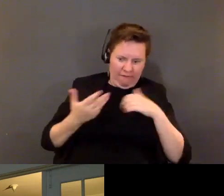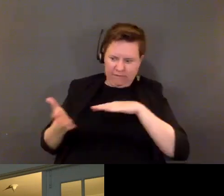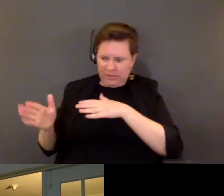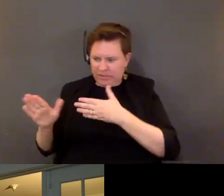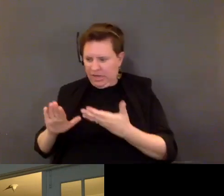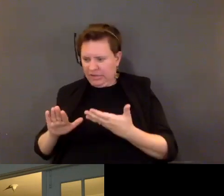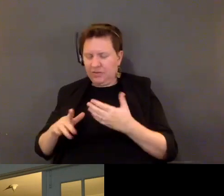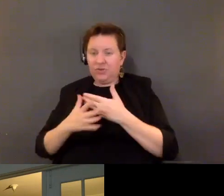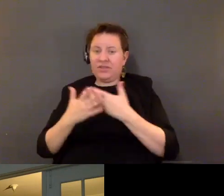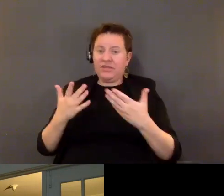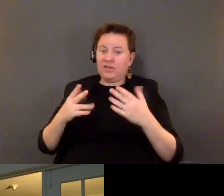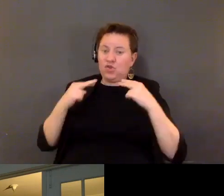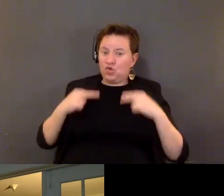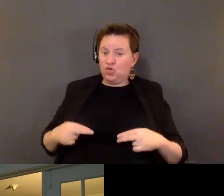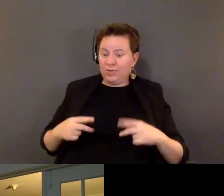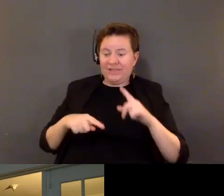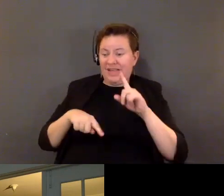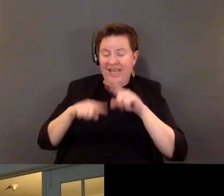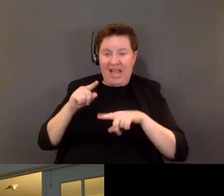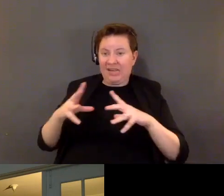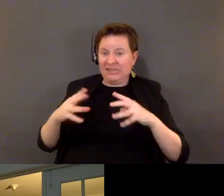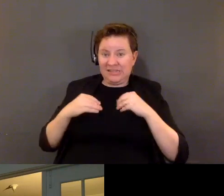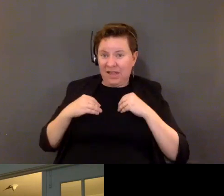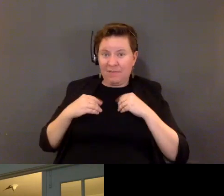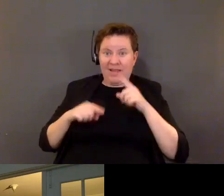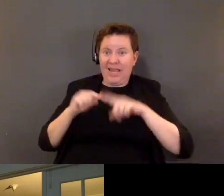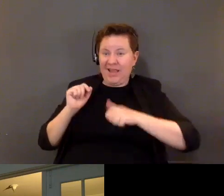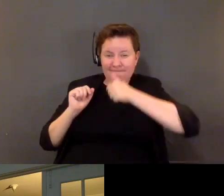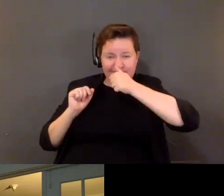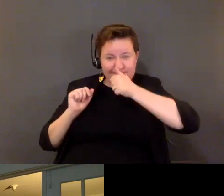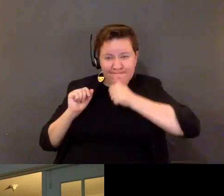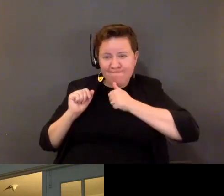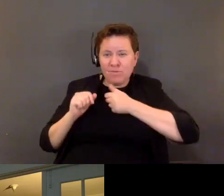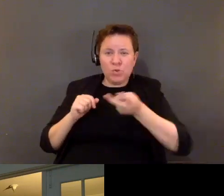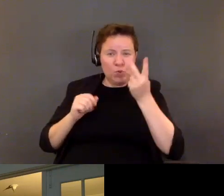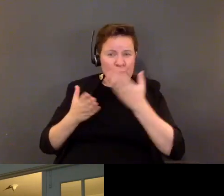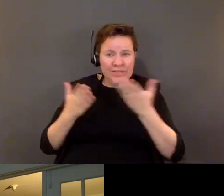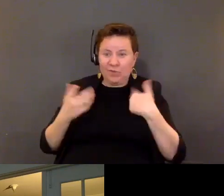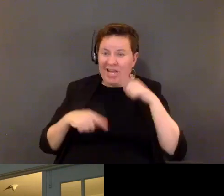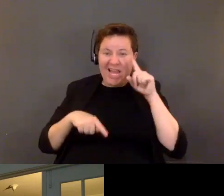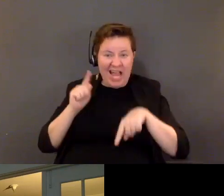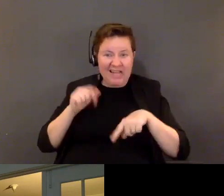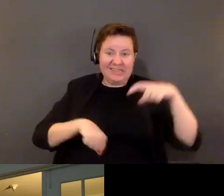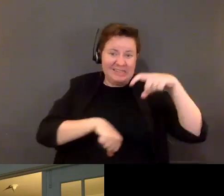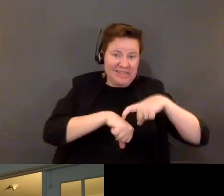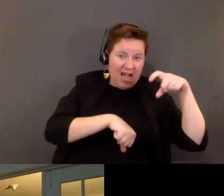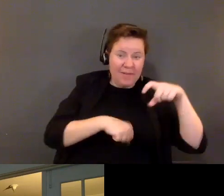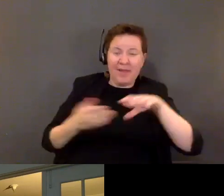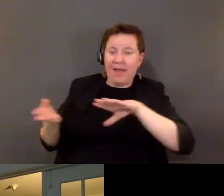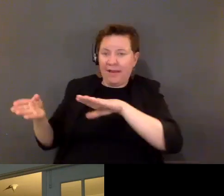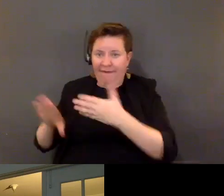humans cannot accept cannot endure the two things we cannot is time and death and of course they're